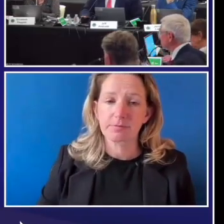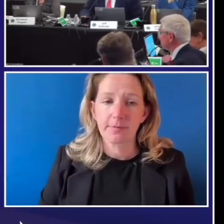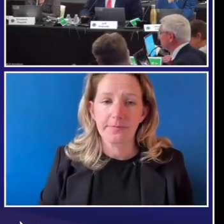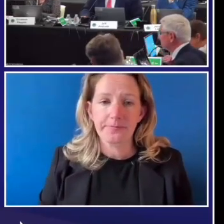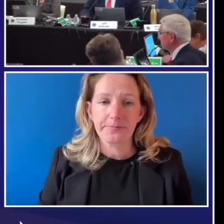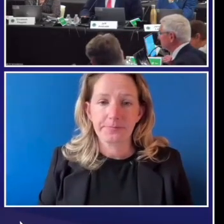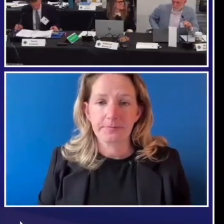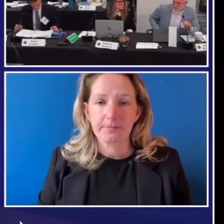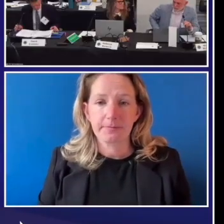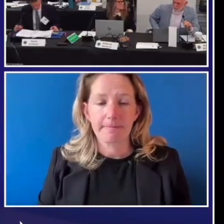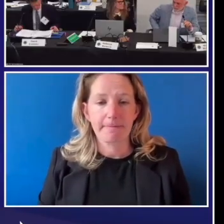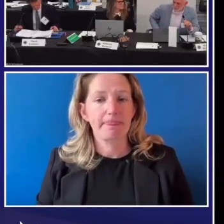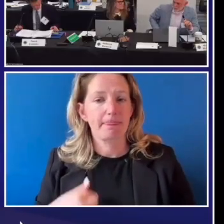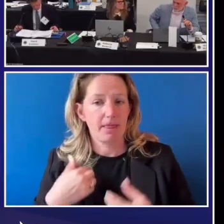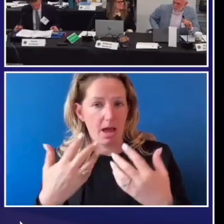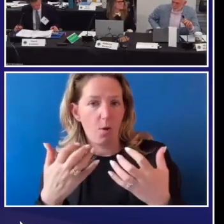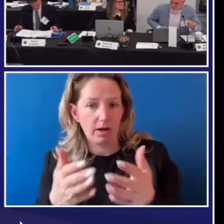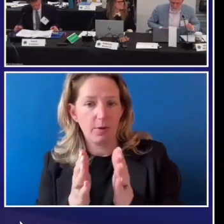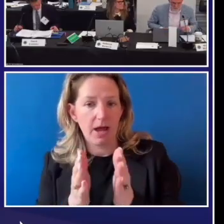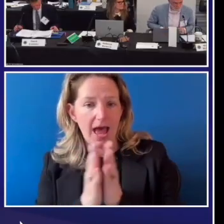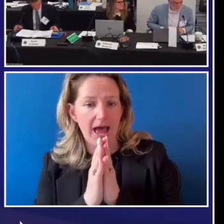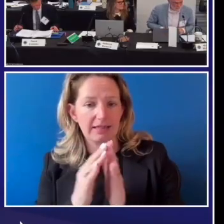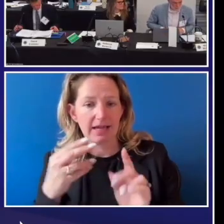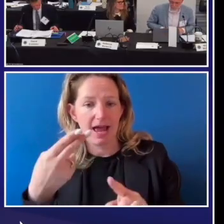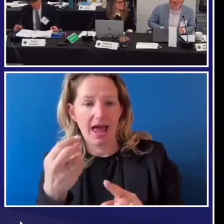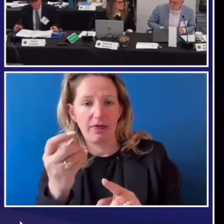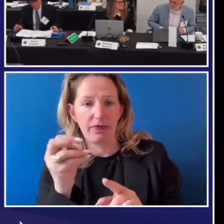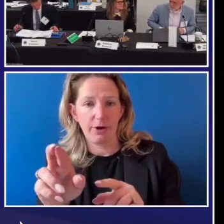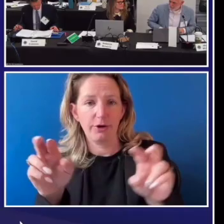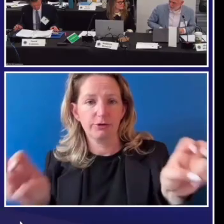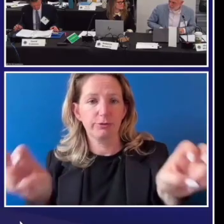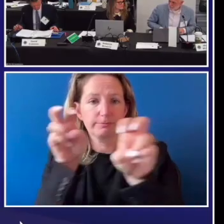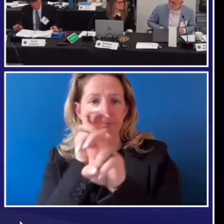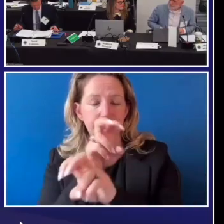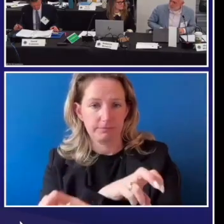I'm going to ask Heather Perfetti, to come to the table, and for the rest of the afternoon.